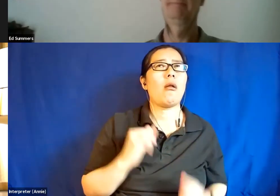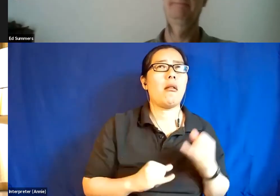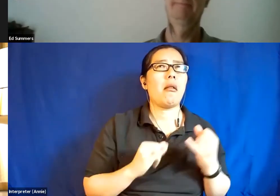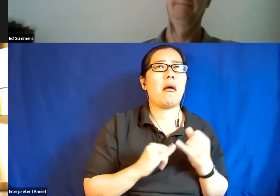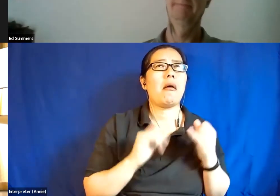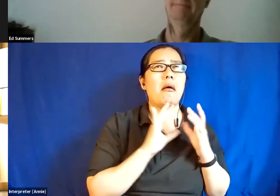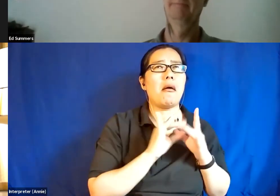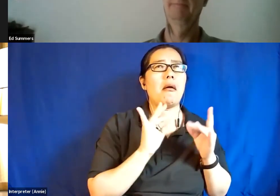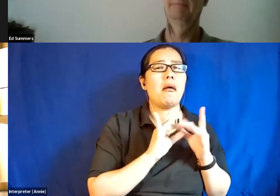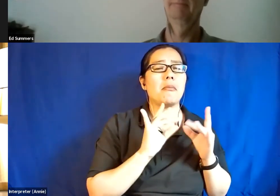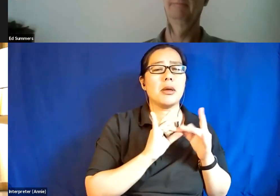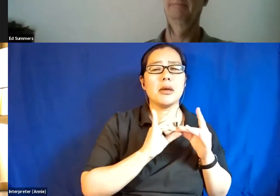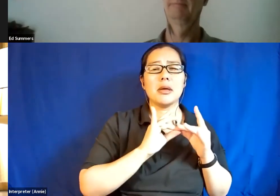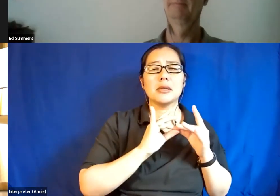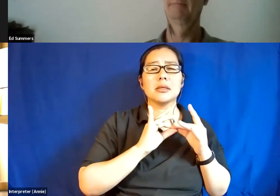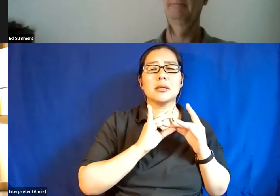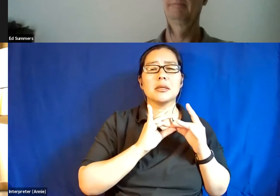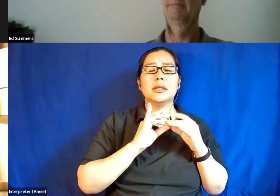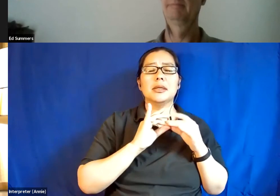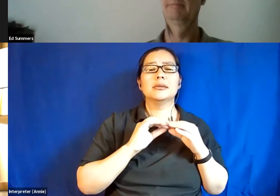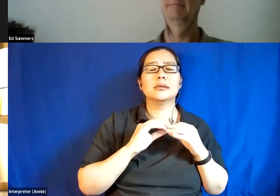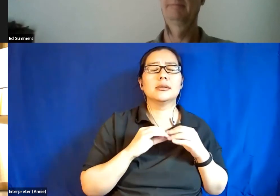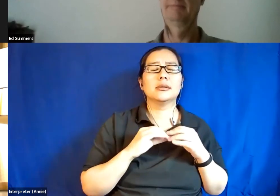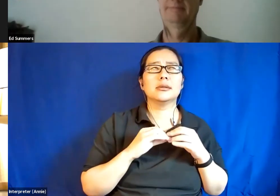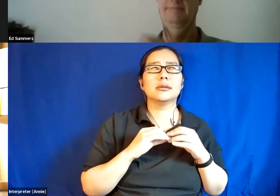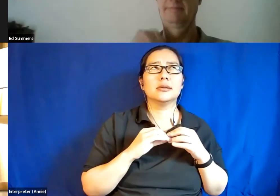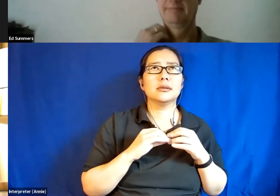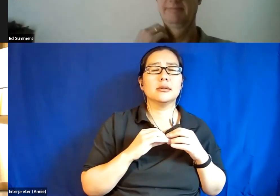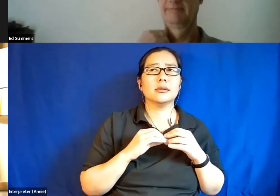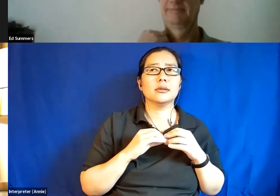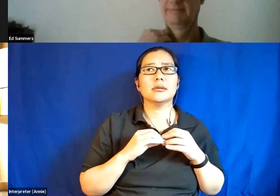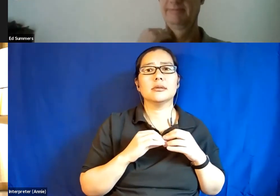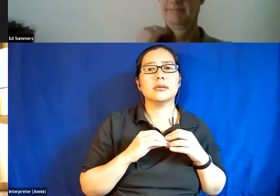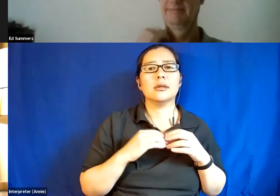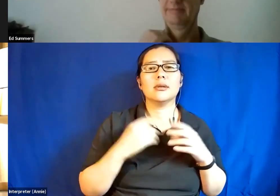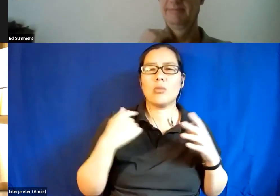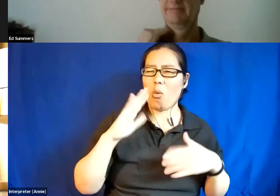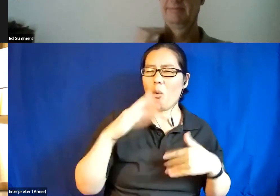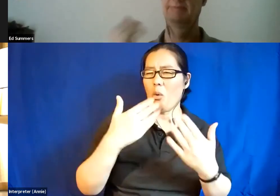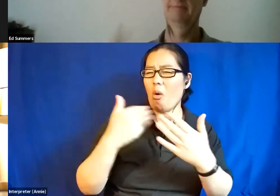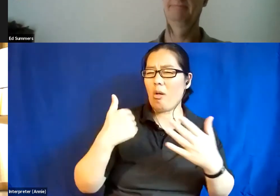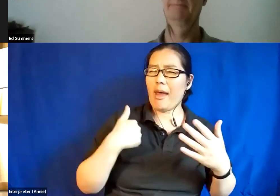is that I think we all have part of the answers in our fields that we spent most of our